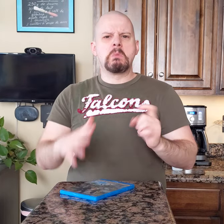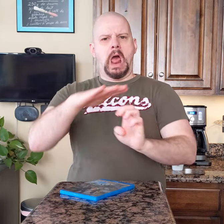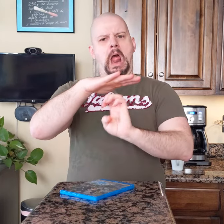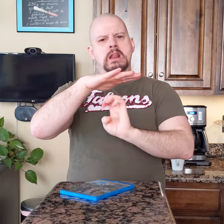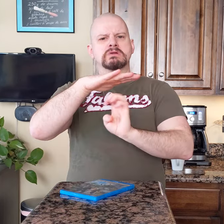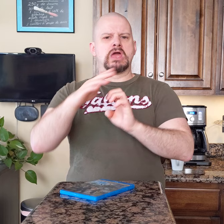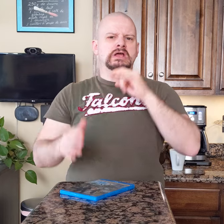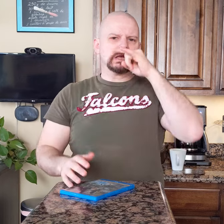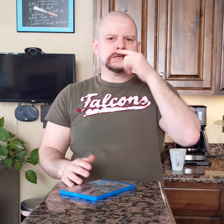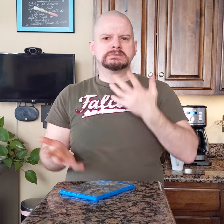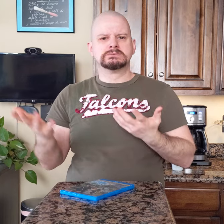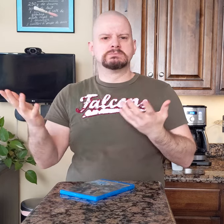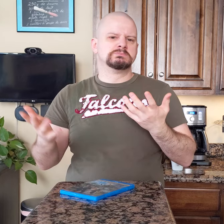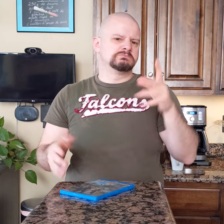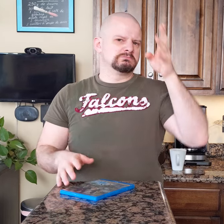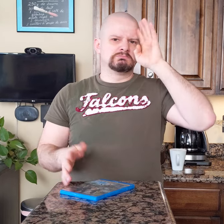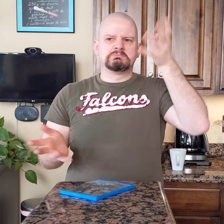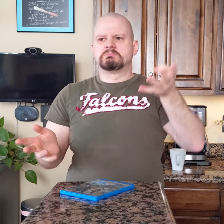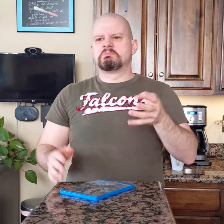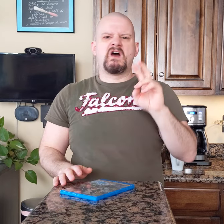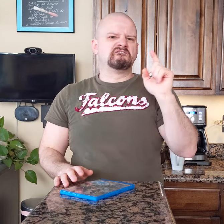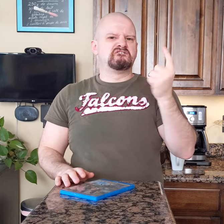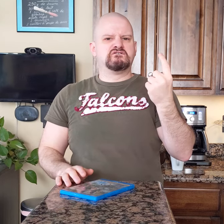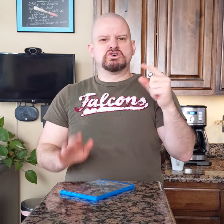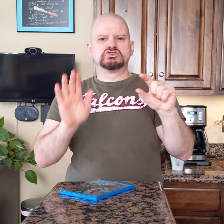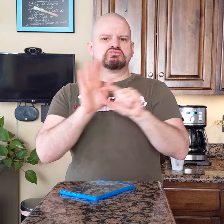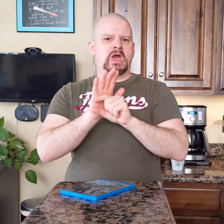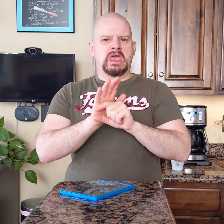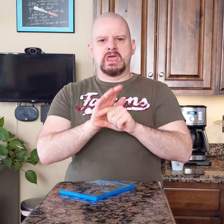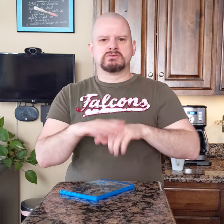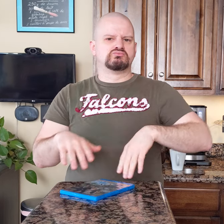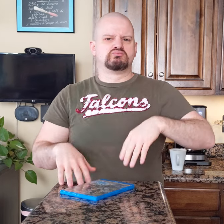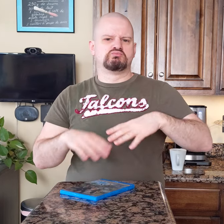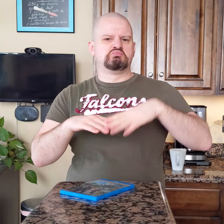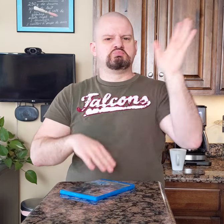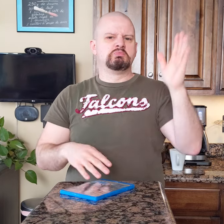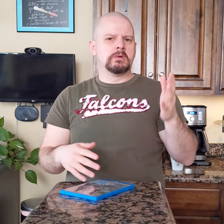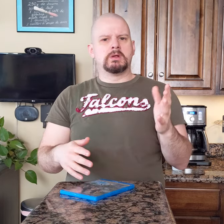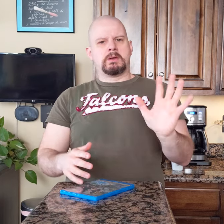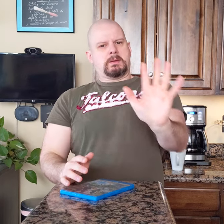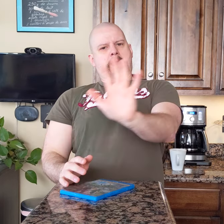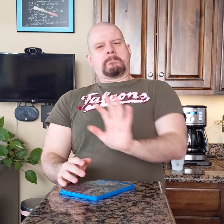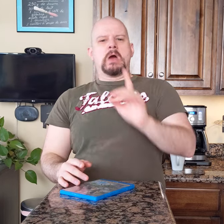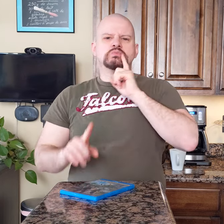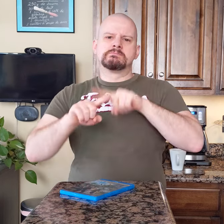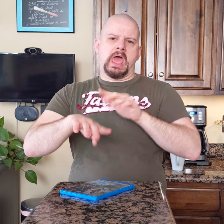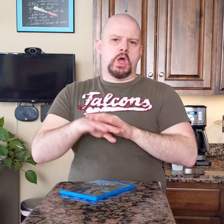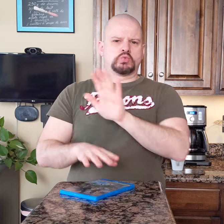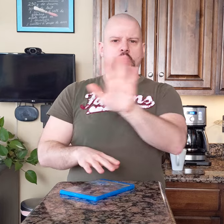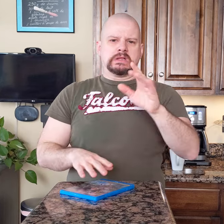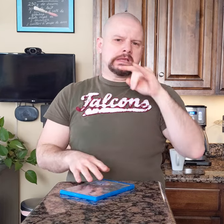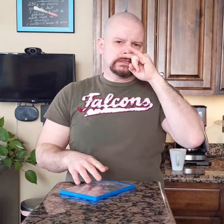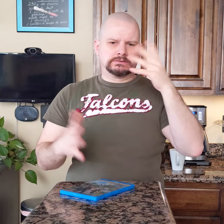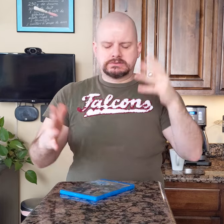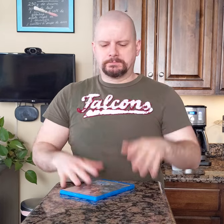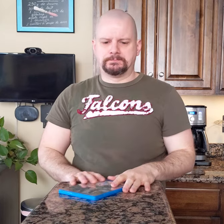but it depends on your kids such as their ideal age is when they're first graders or older.